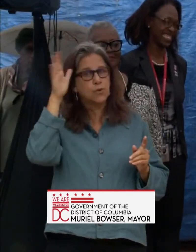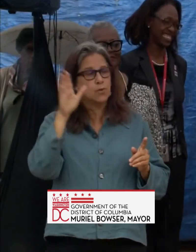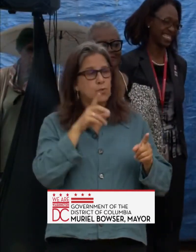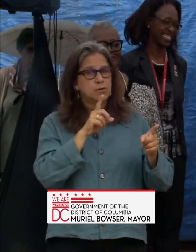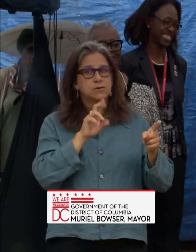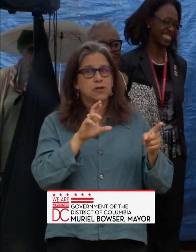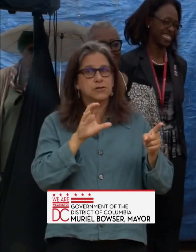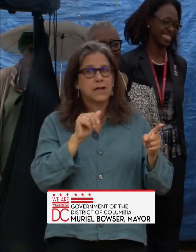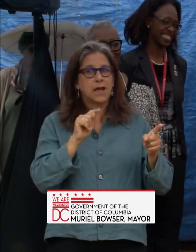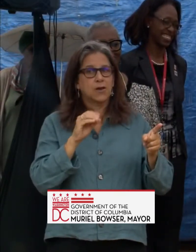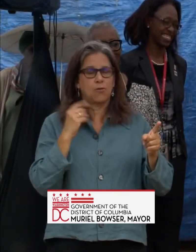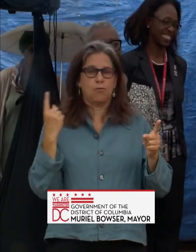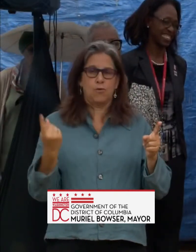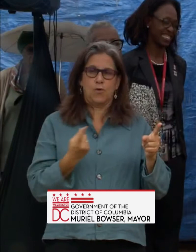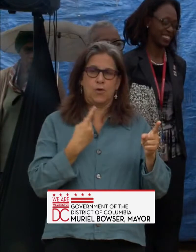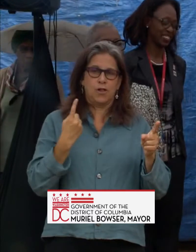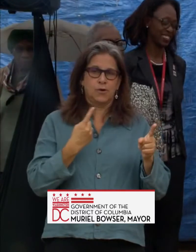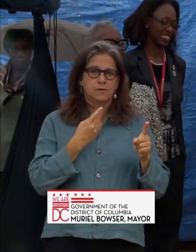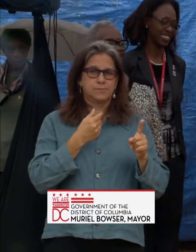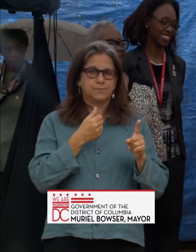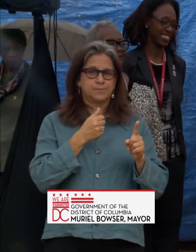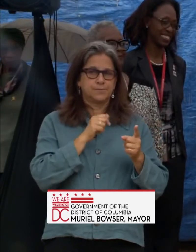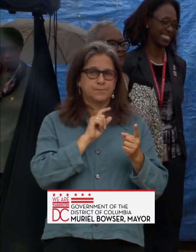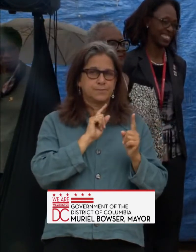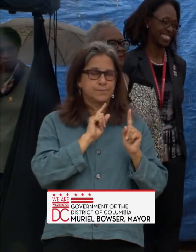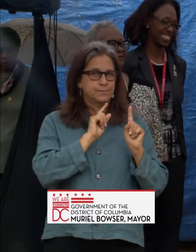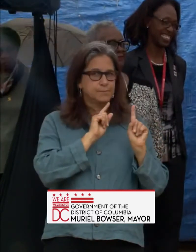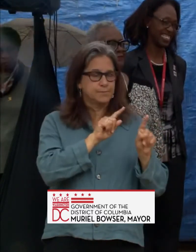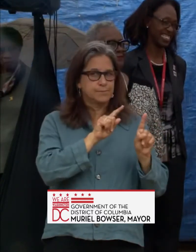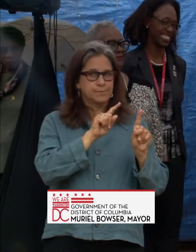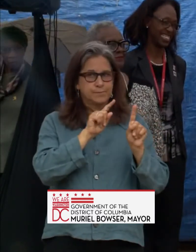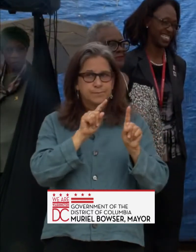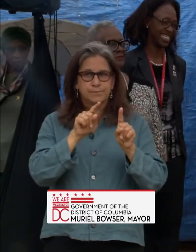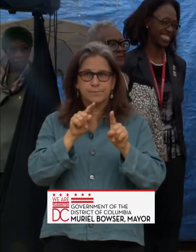PERSON WHO SHE TOOK CARE OF AS A PEDIATRICIAN.